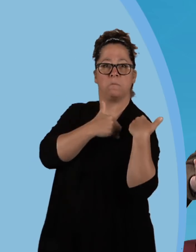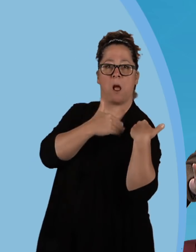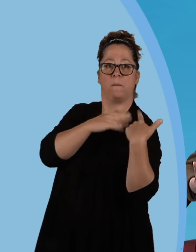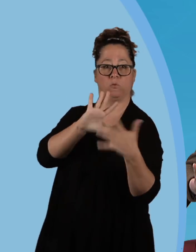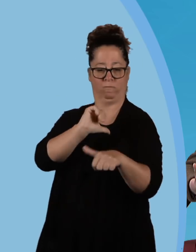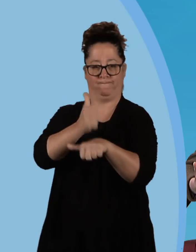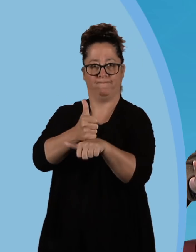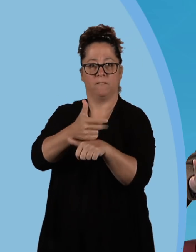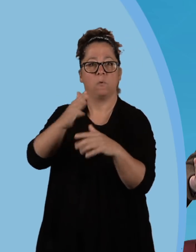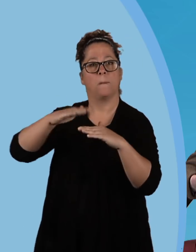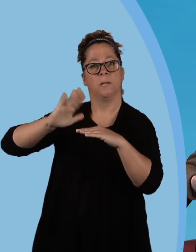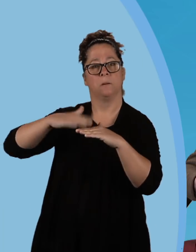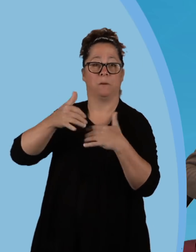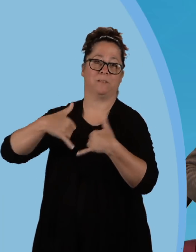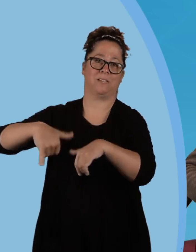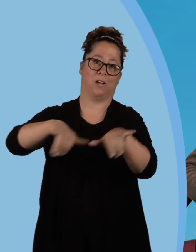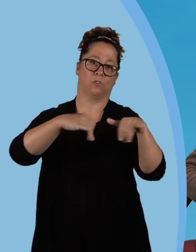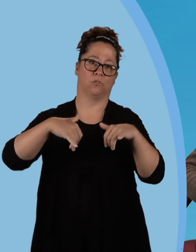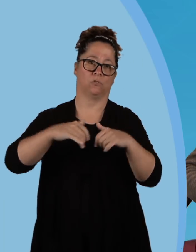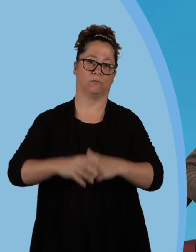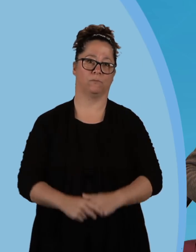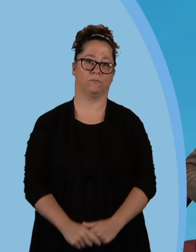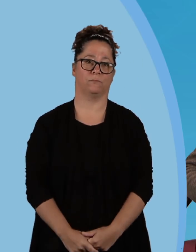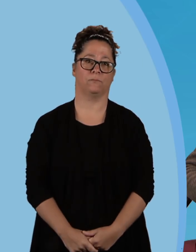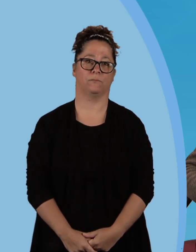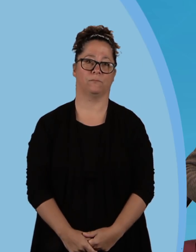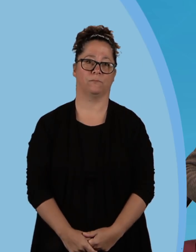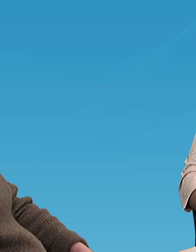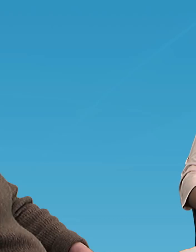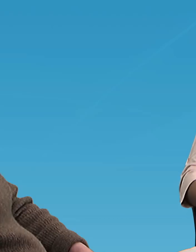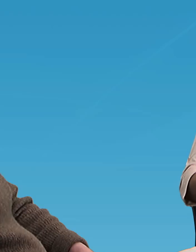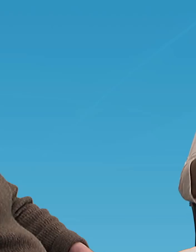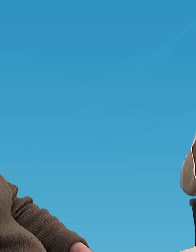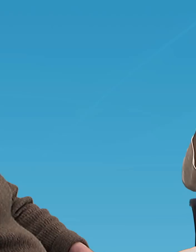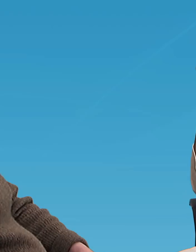responsibilities to establish those minimum standards.